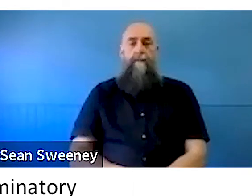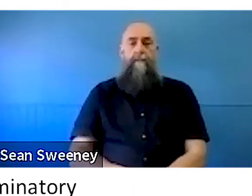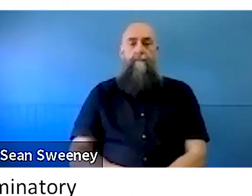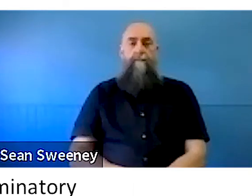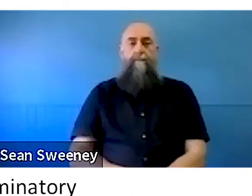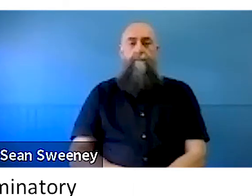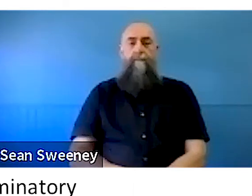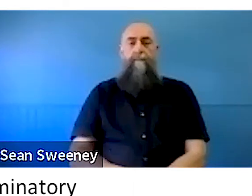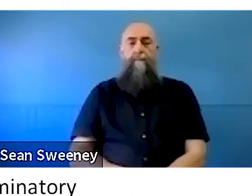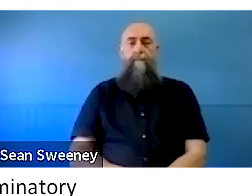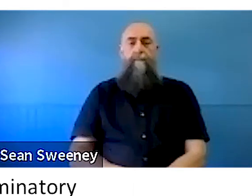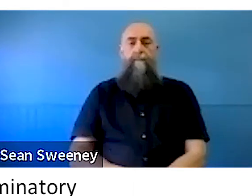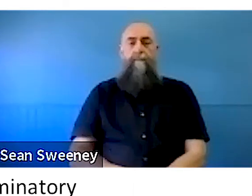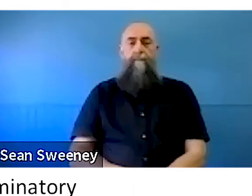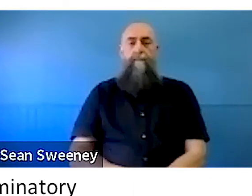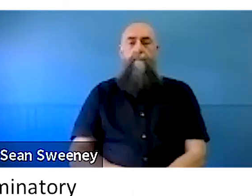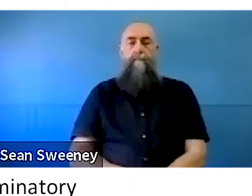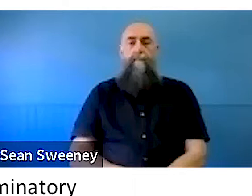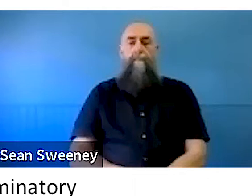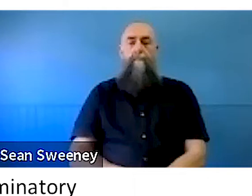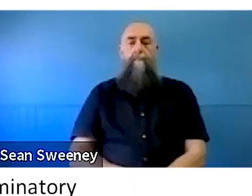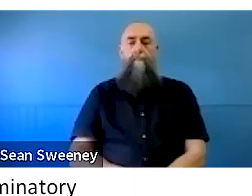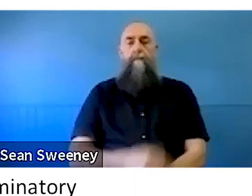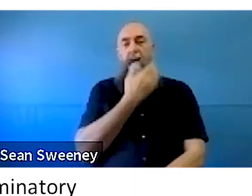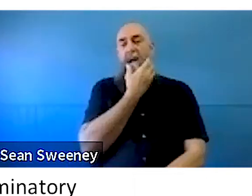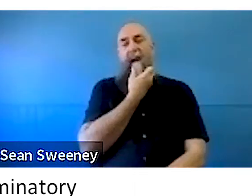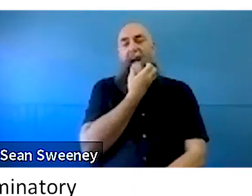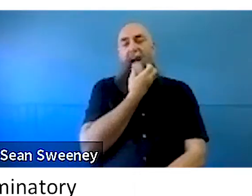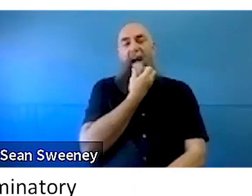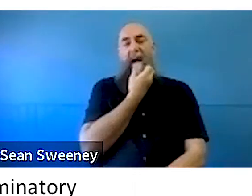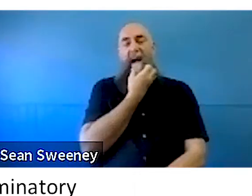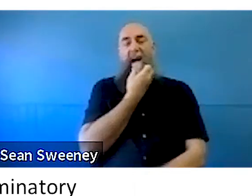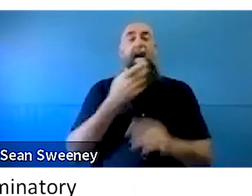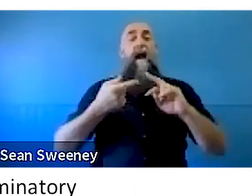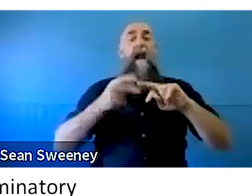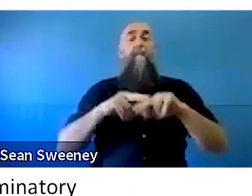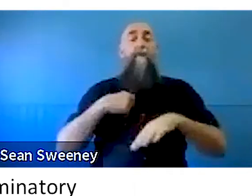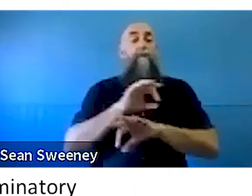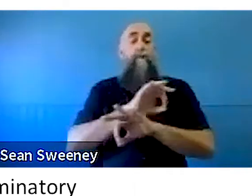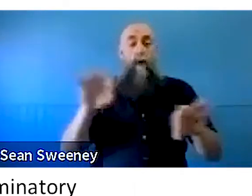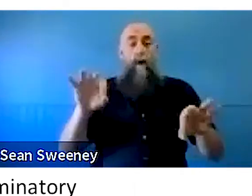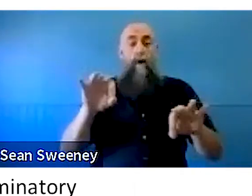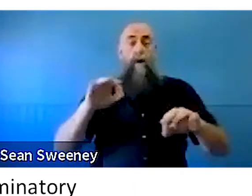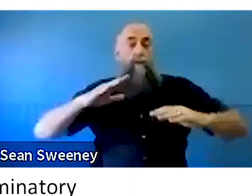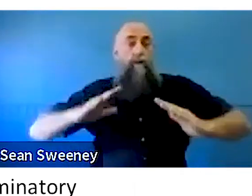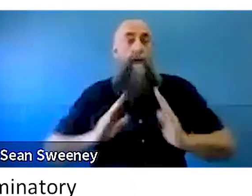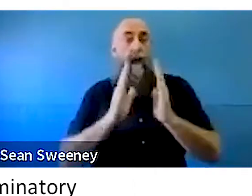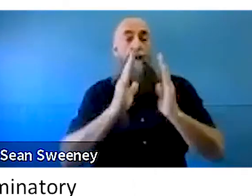If you don't challenge it, don't think about it, aren't aware of it,